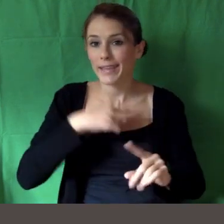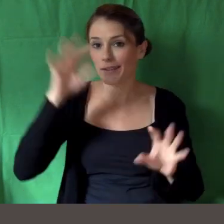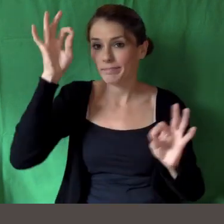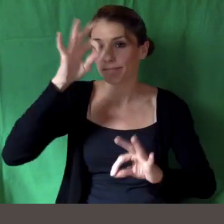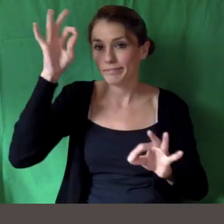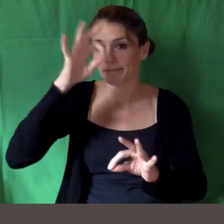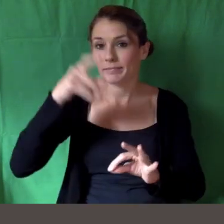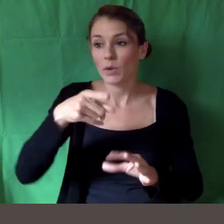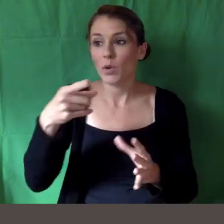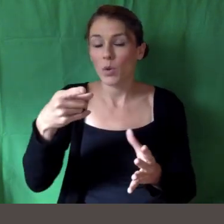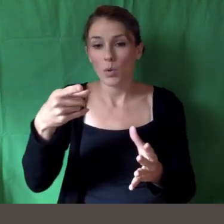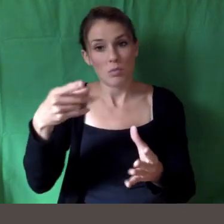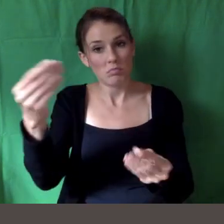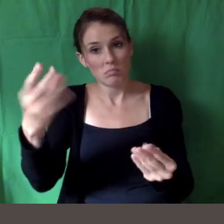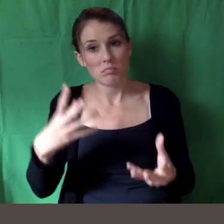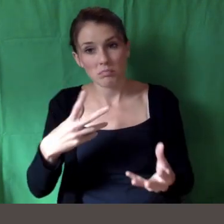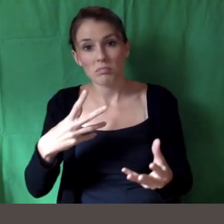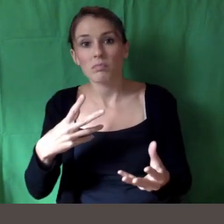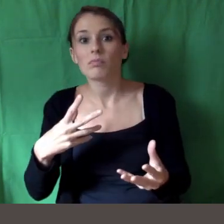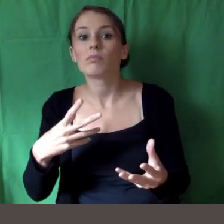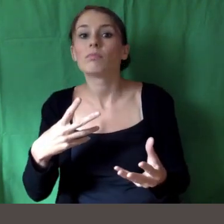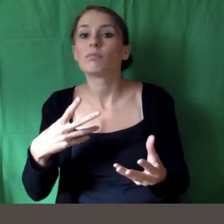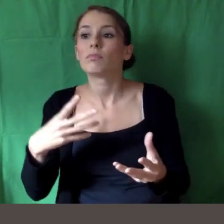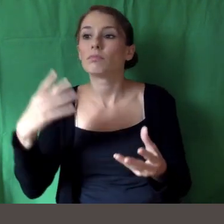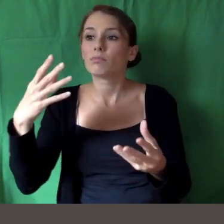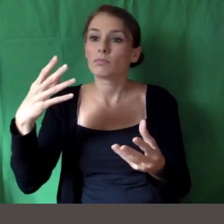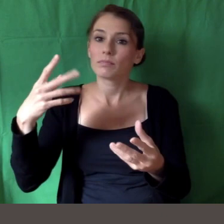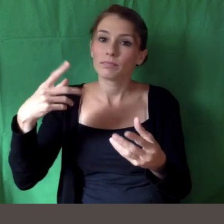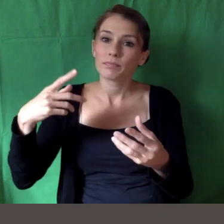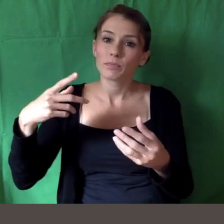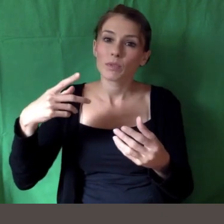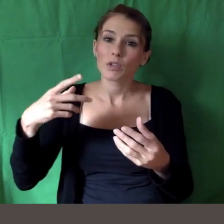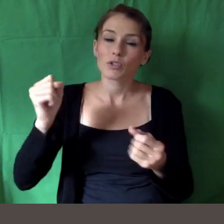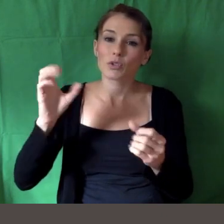You're going to bring this up with the steering council so that we can get it addressed.